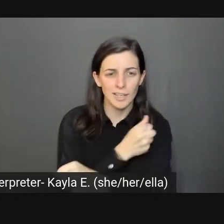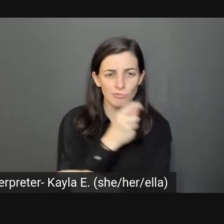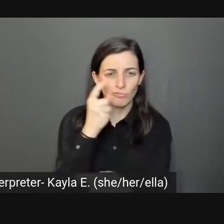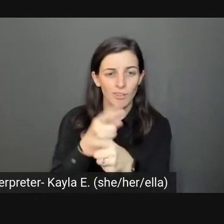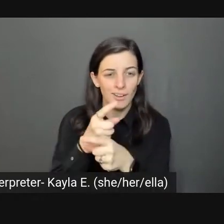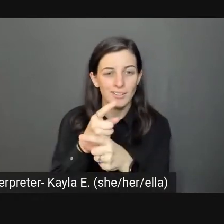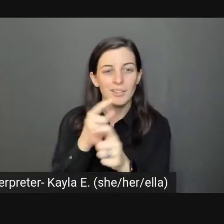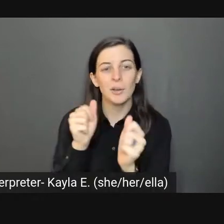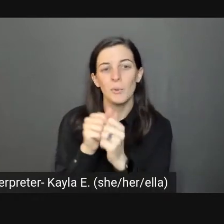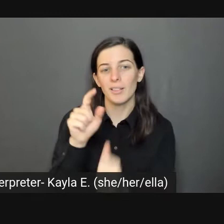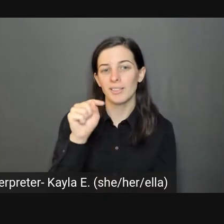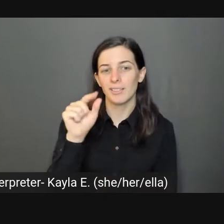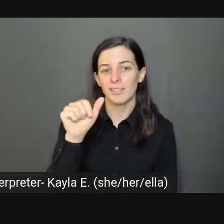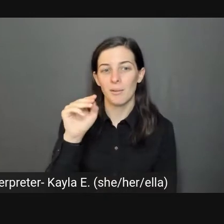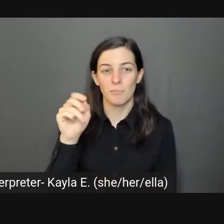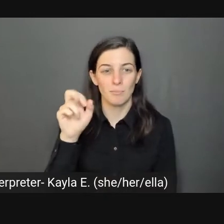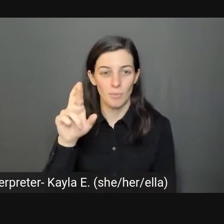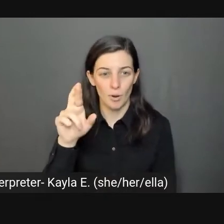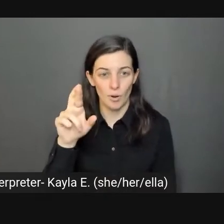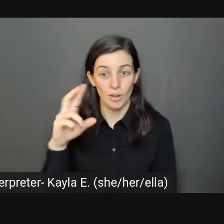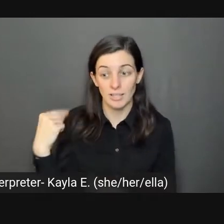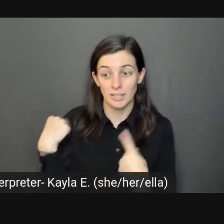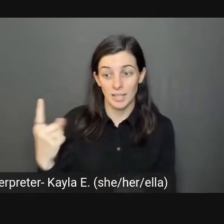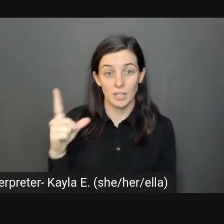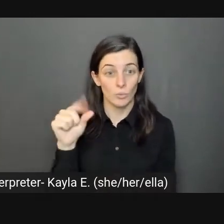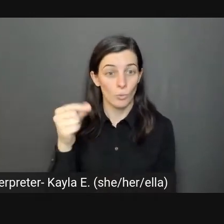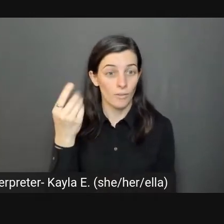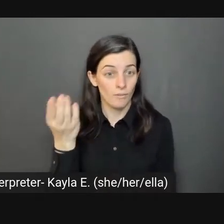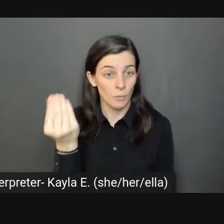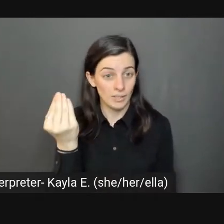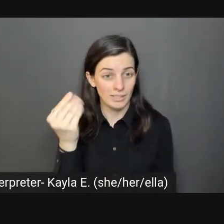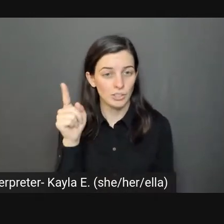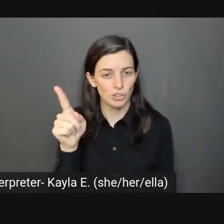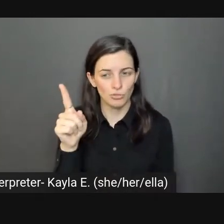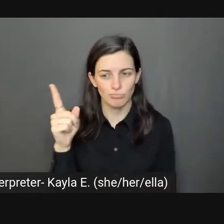Since 2014, Tamar has been guiding public and private companies